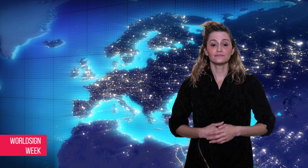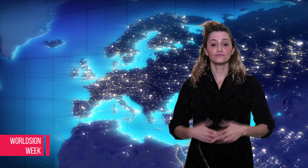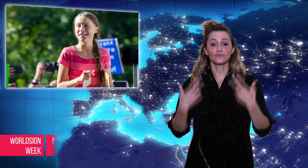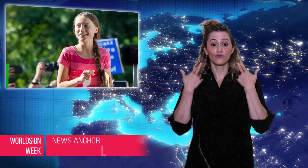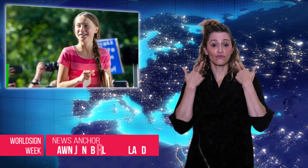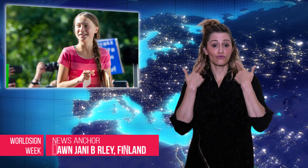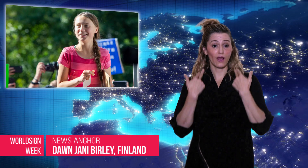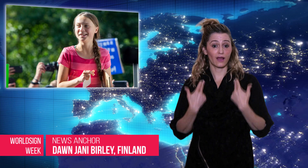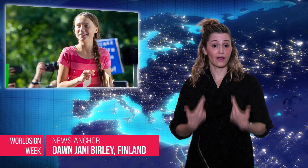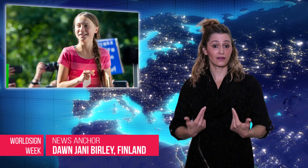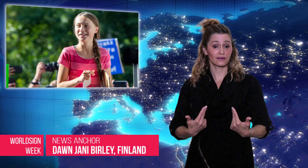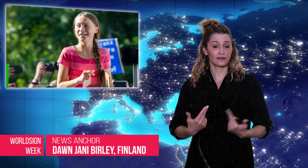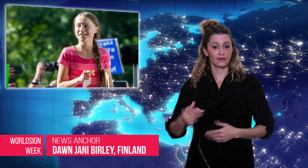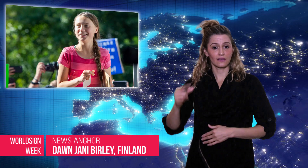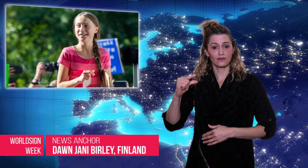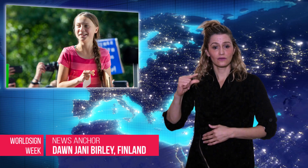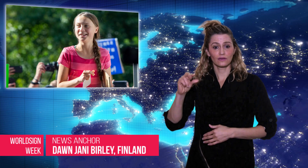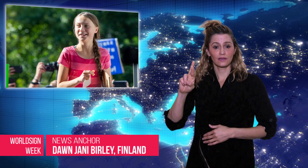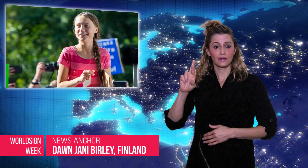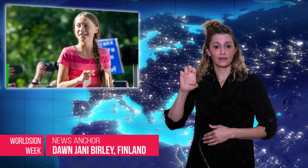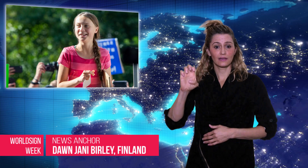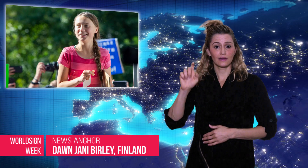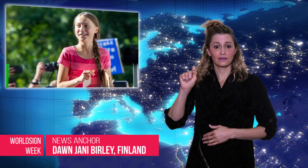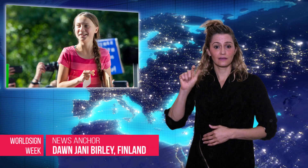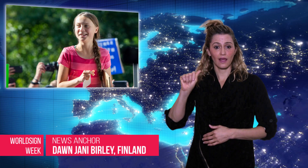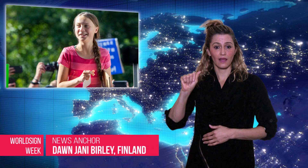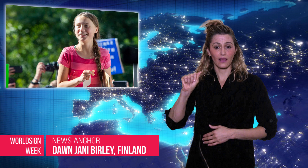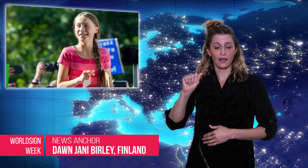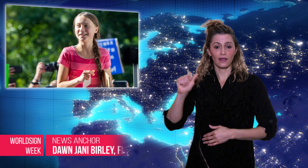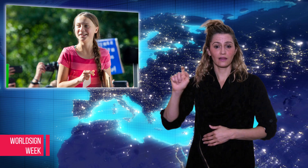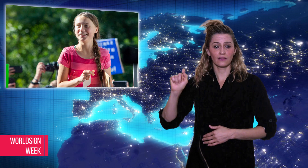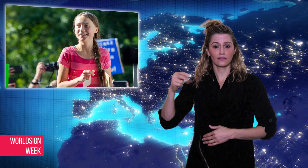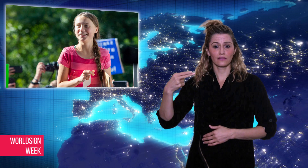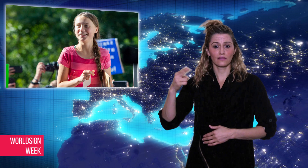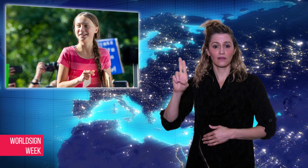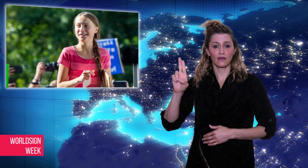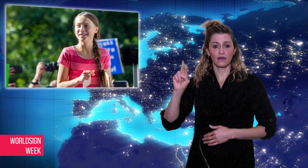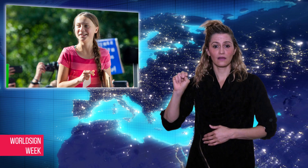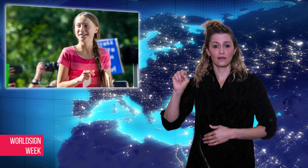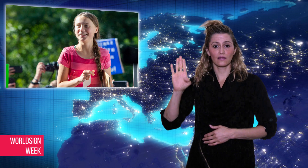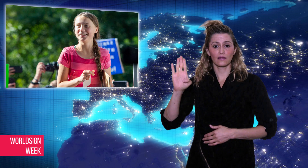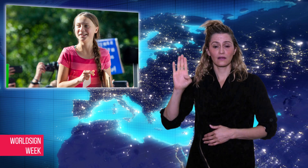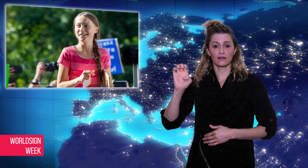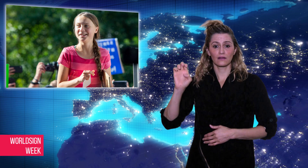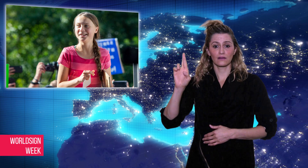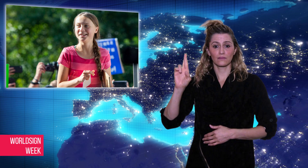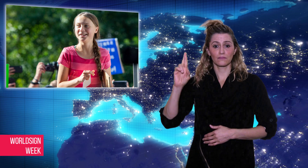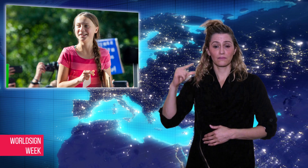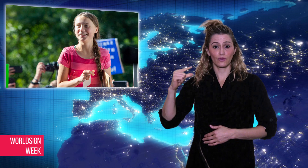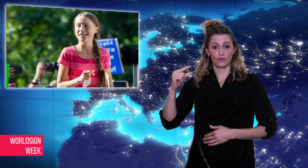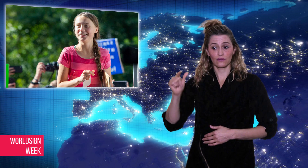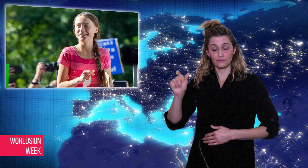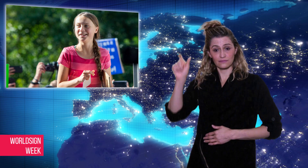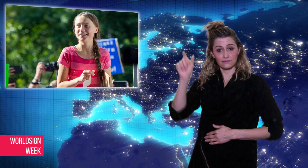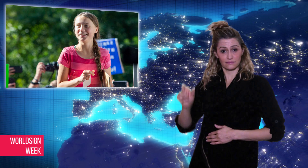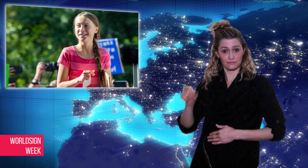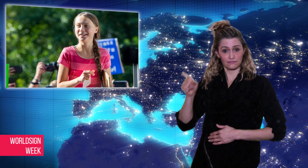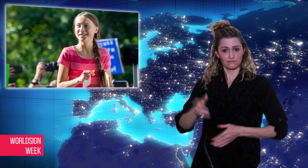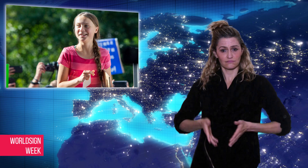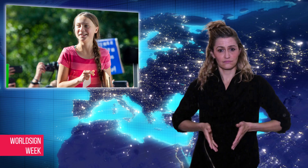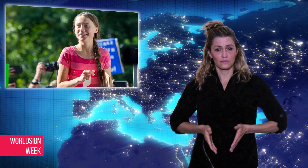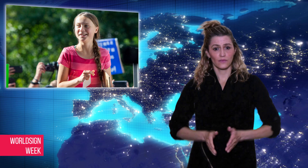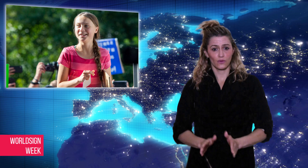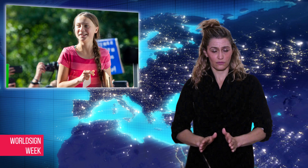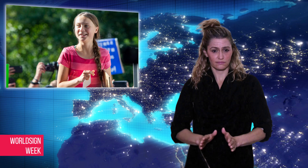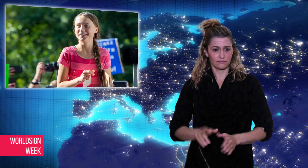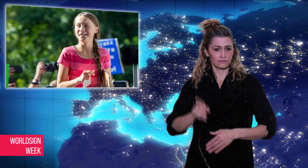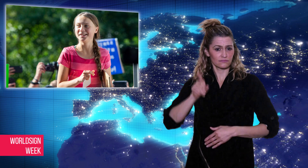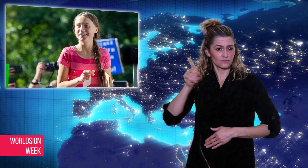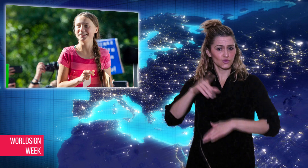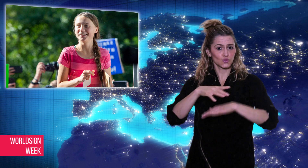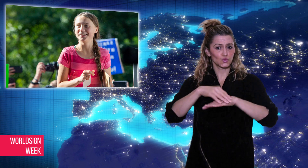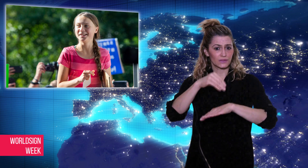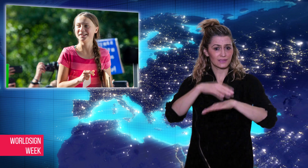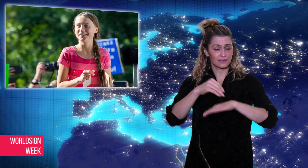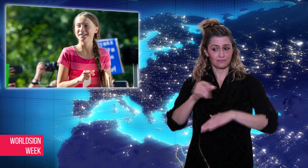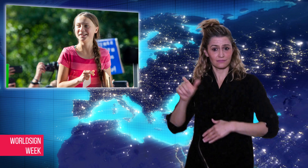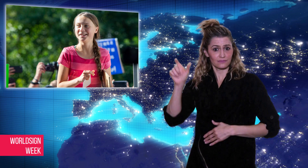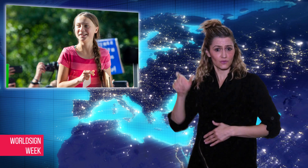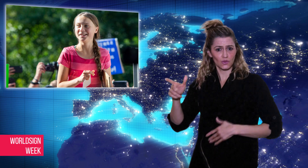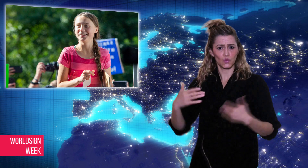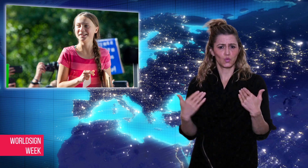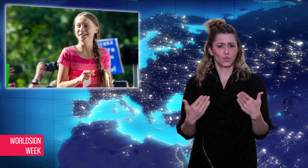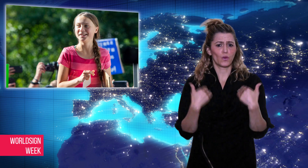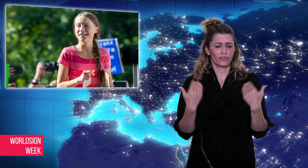[Dawn]: The global protests were inspired by Greta